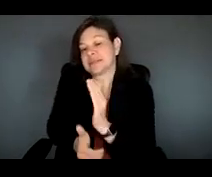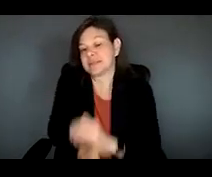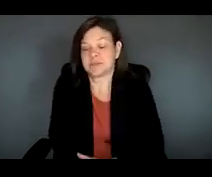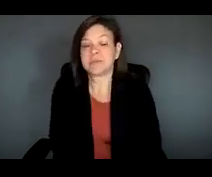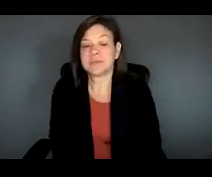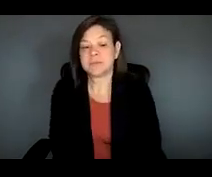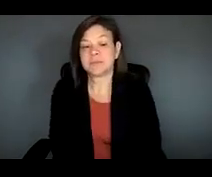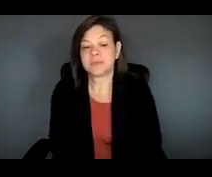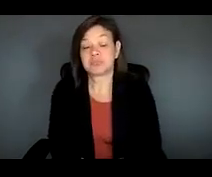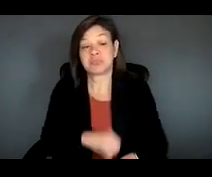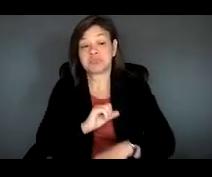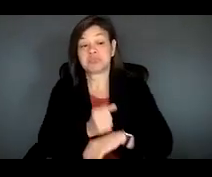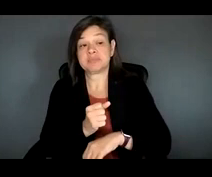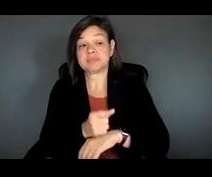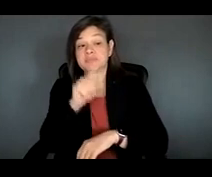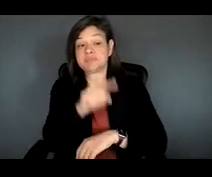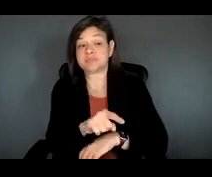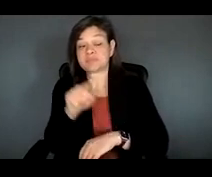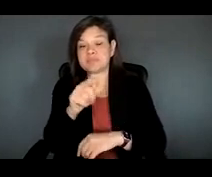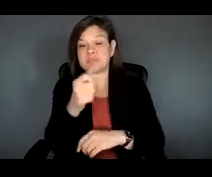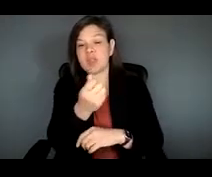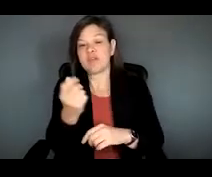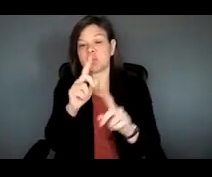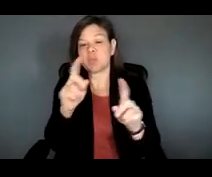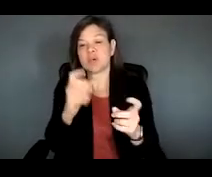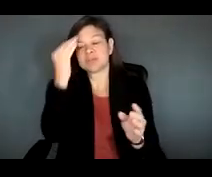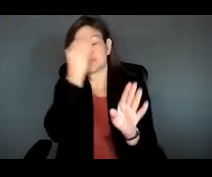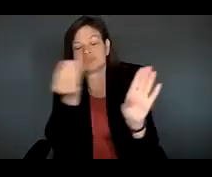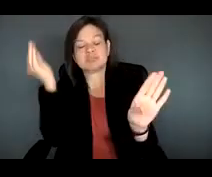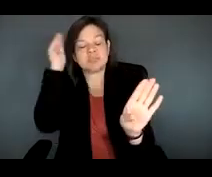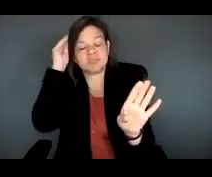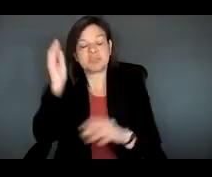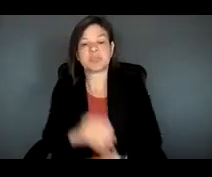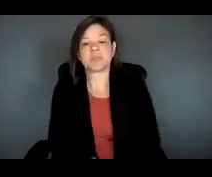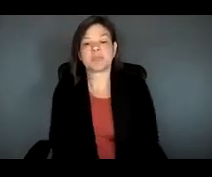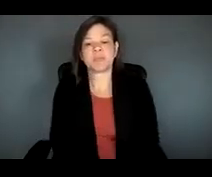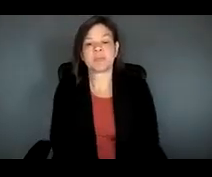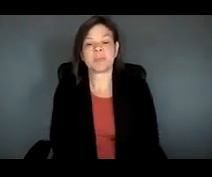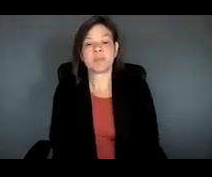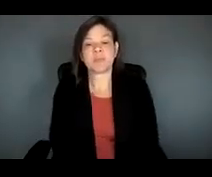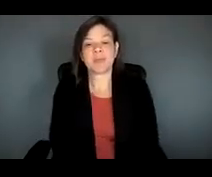like this, a few questions that you might think about are, you know, how will the moderator